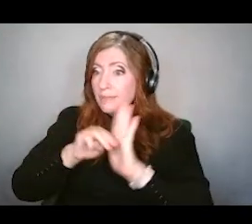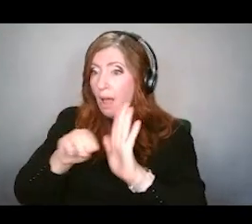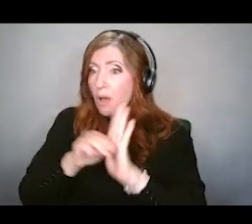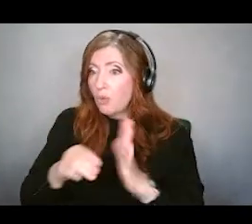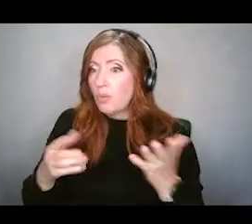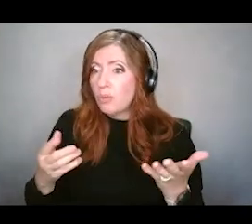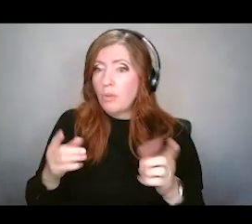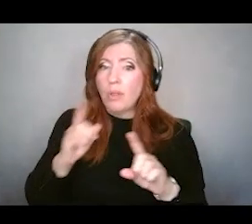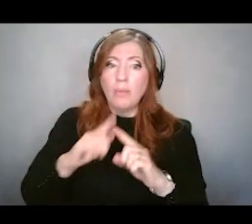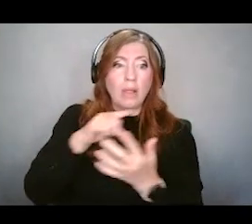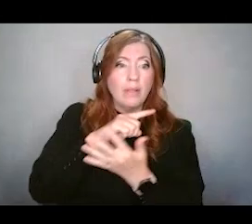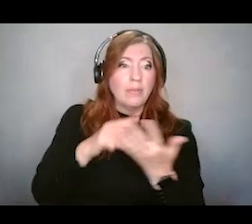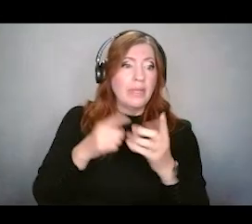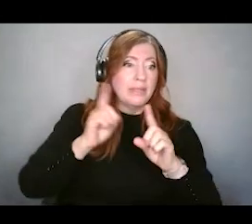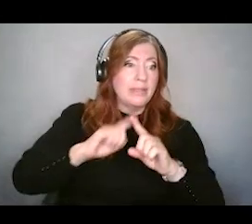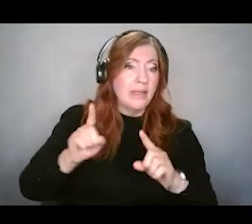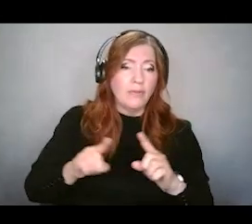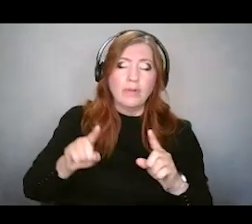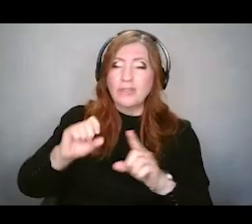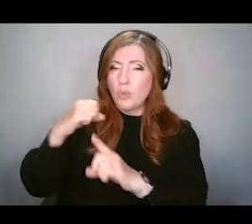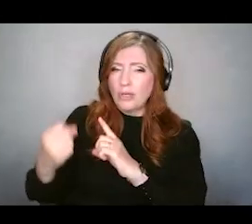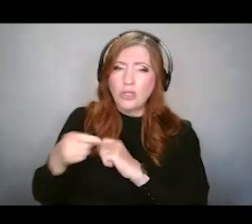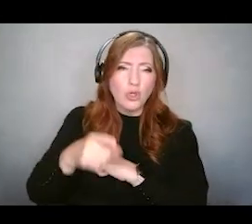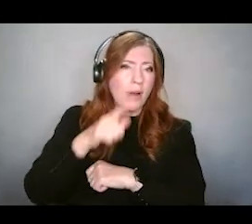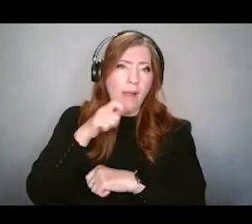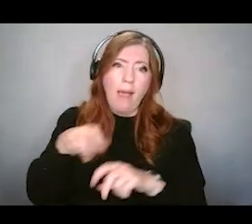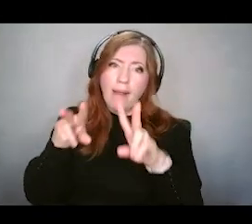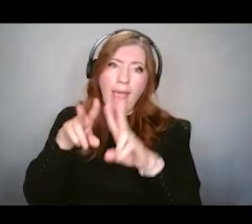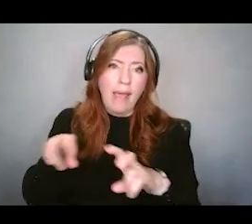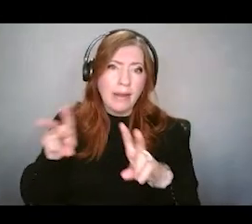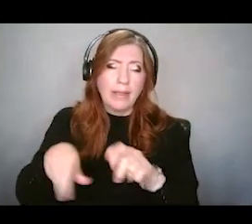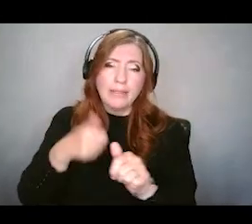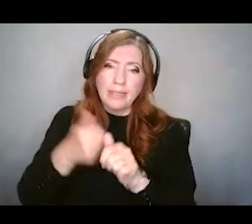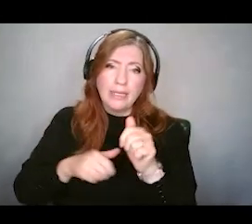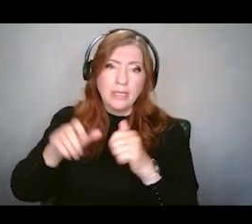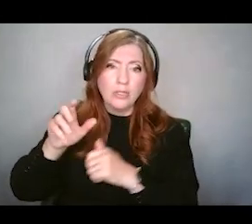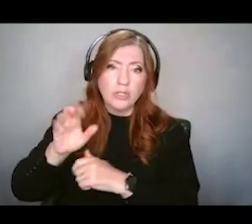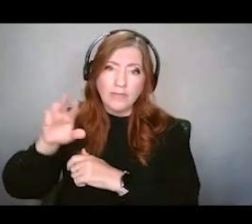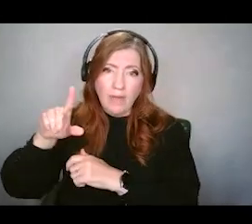you’re not analyzing every individual file. You’re looking at broad trends,